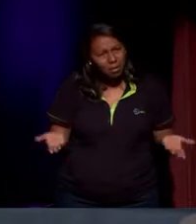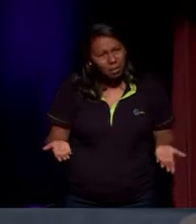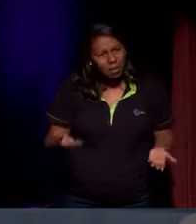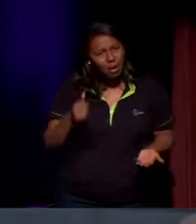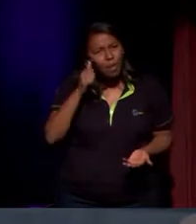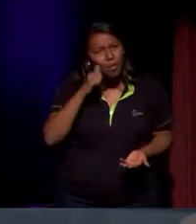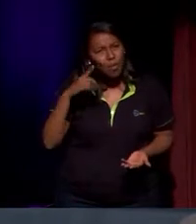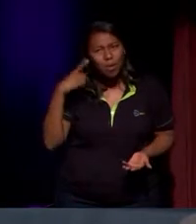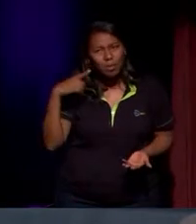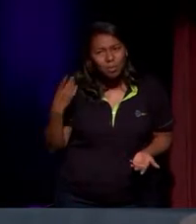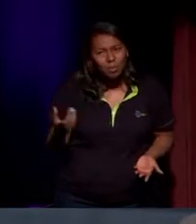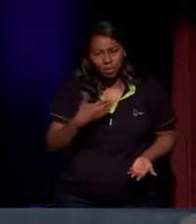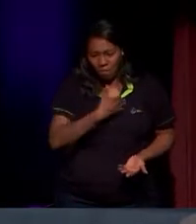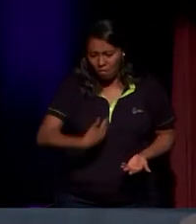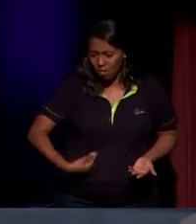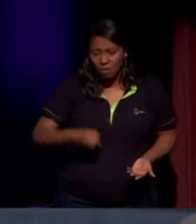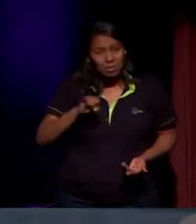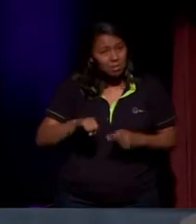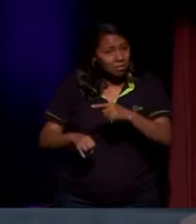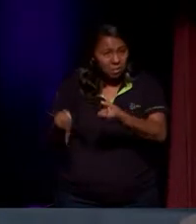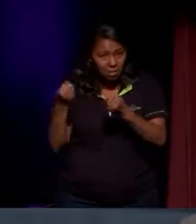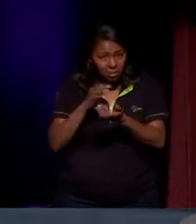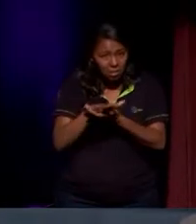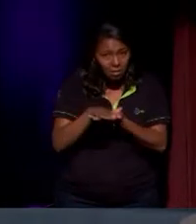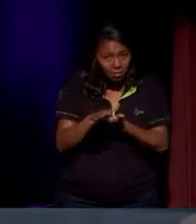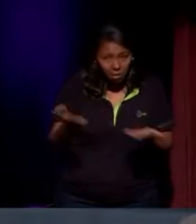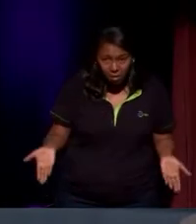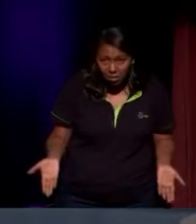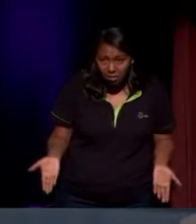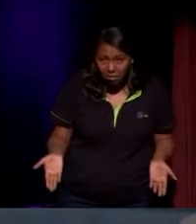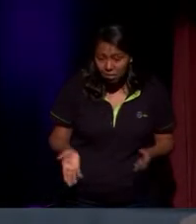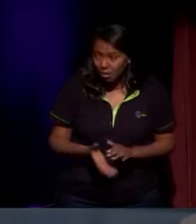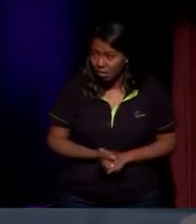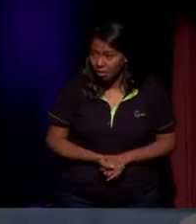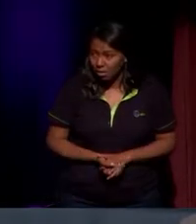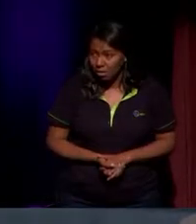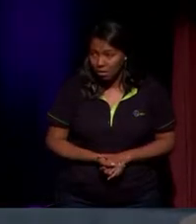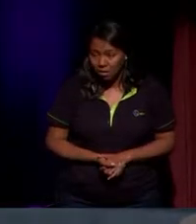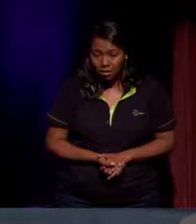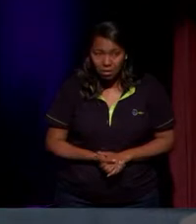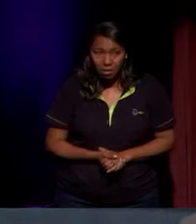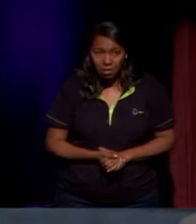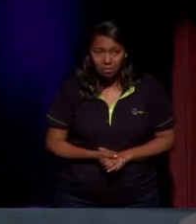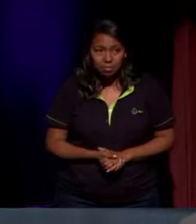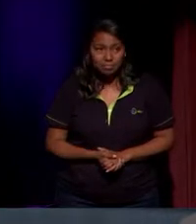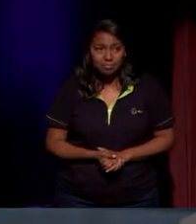if they do not have the power and if these women not always use the power the best way